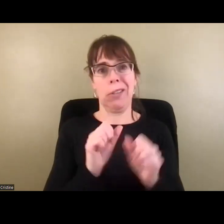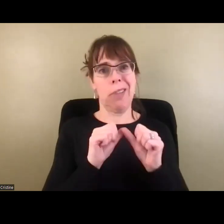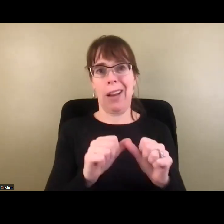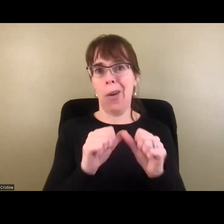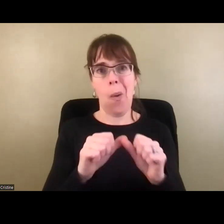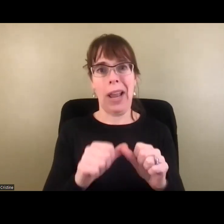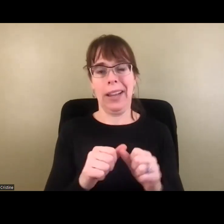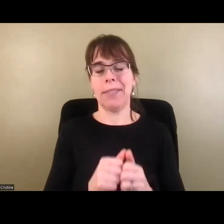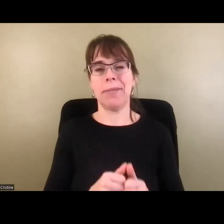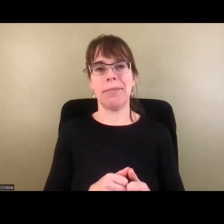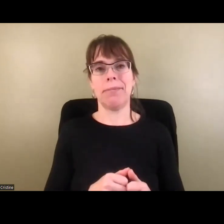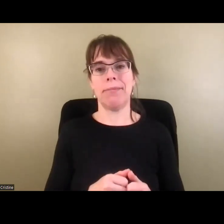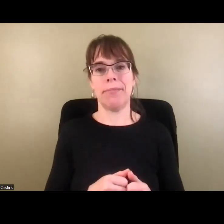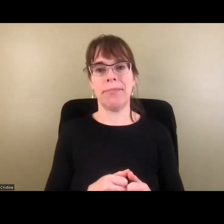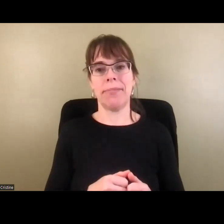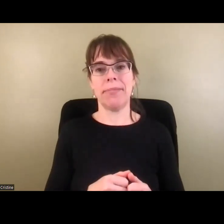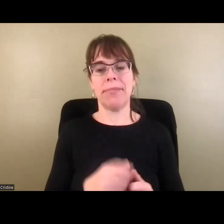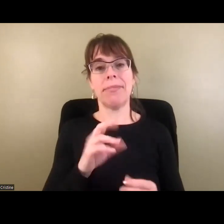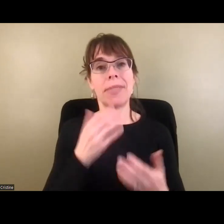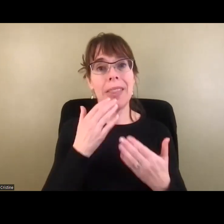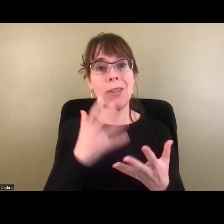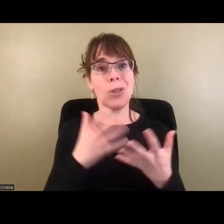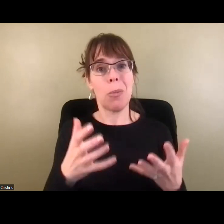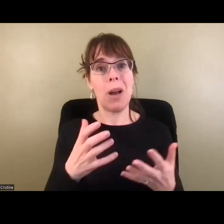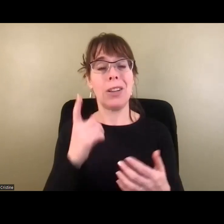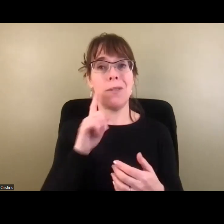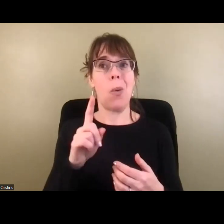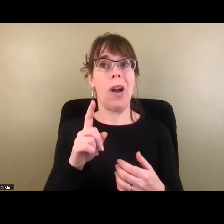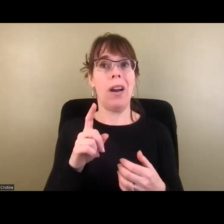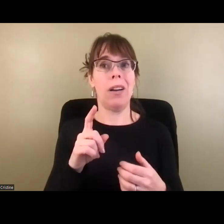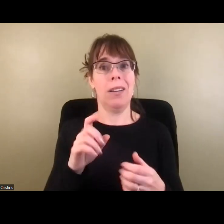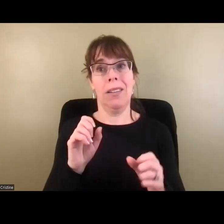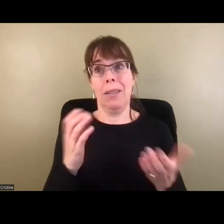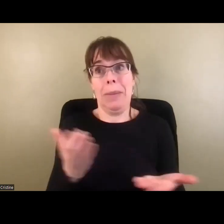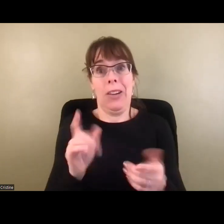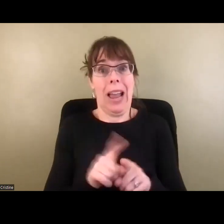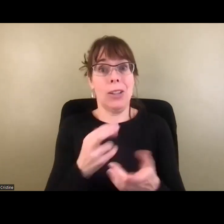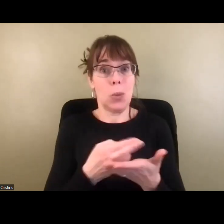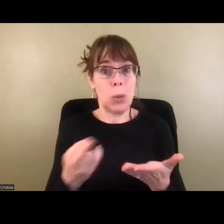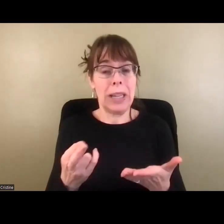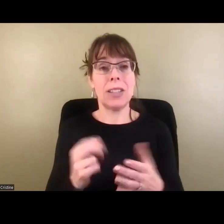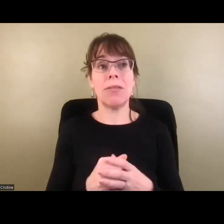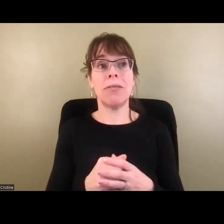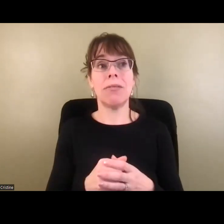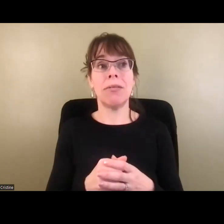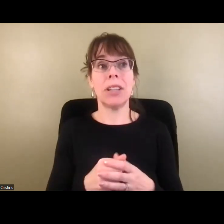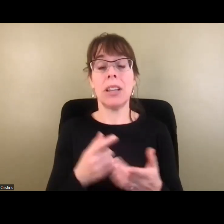Yes. And, you know, and thank you so much, Amanda, for being able to be here as a resource. While folks are thinking, if they have any